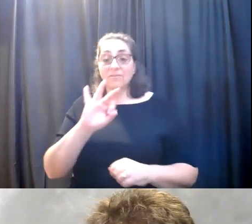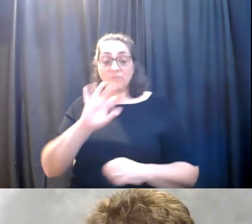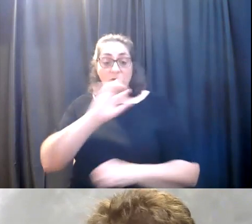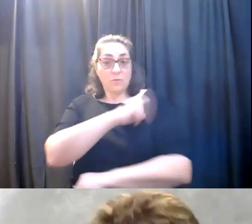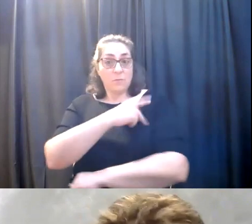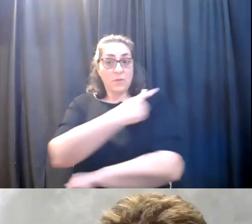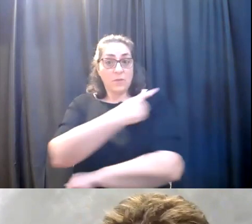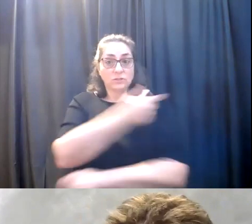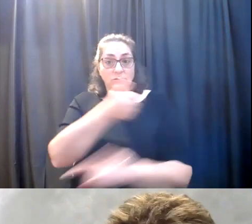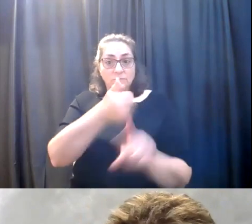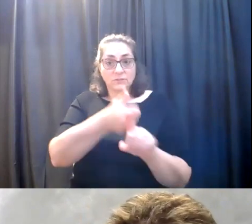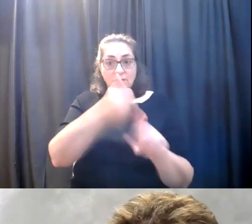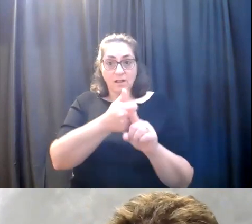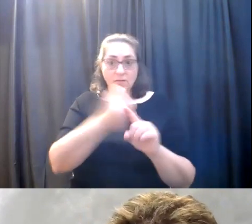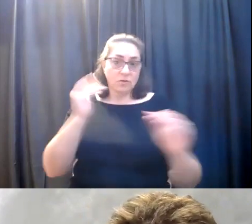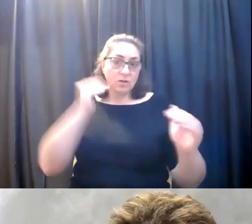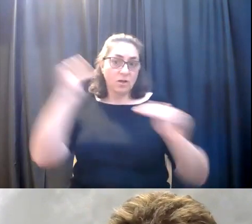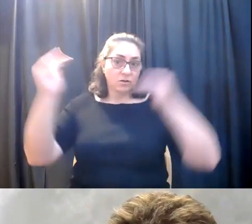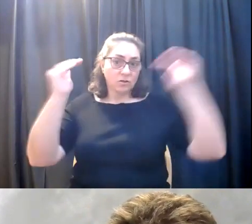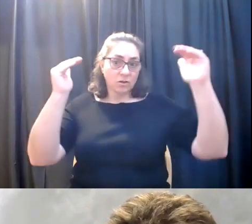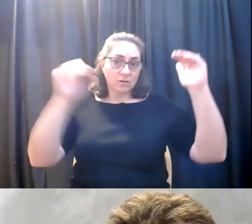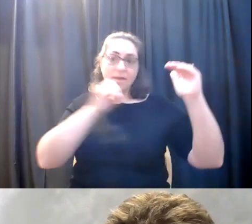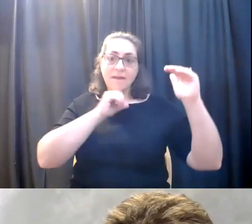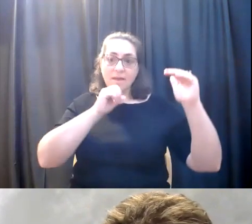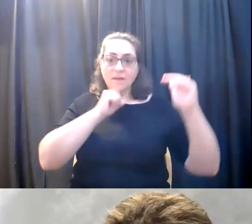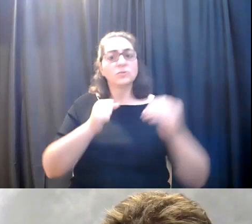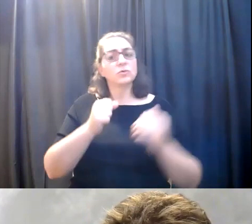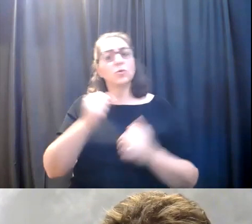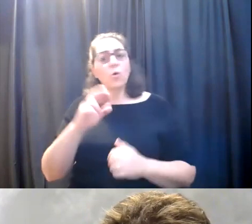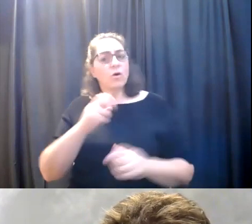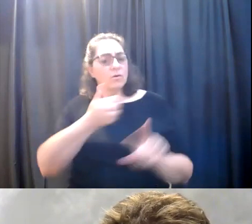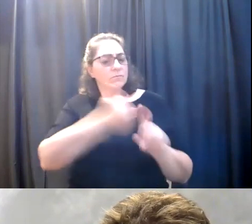It depends on what kind of hearing aid you're wearing, the divisive devices, many